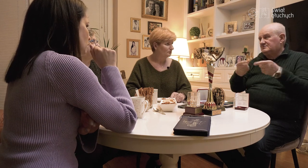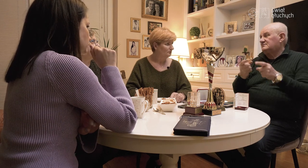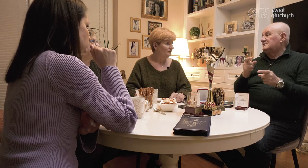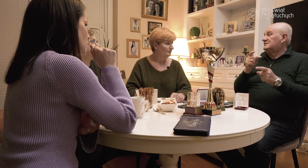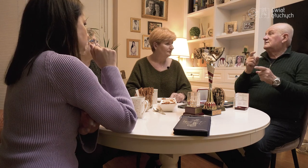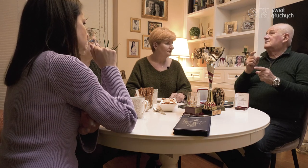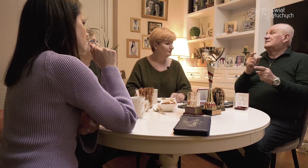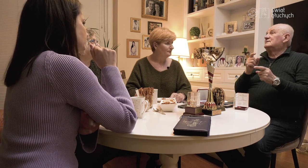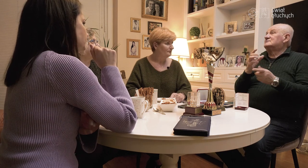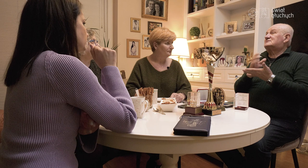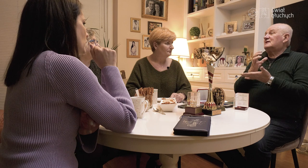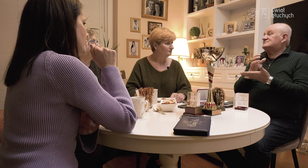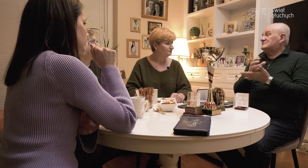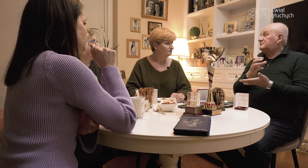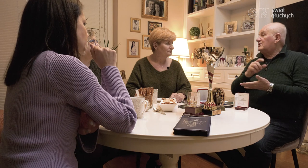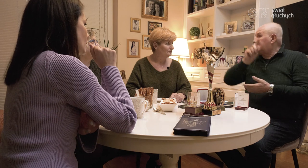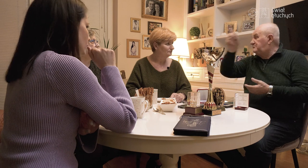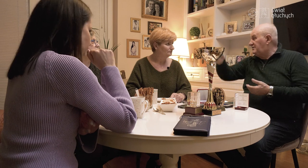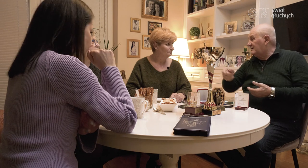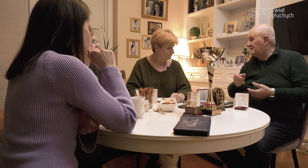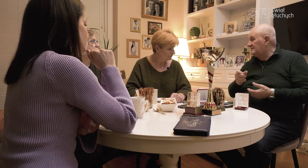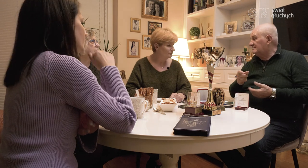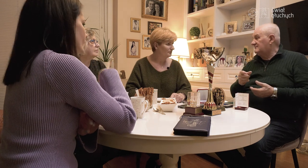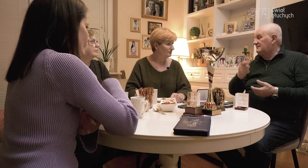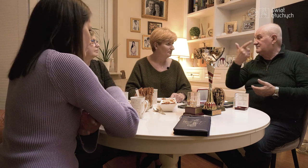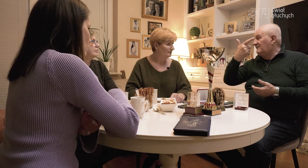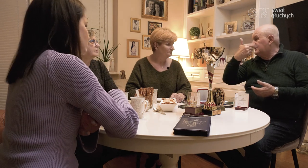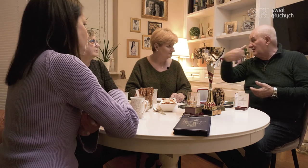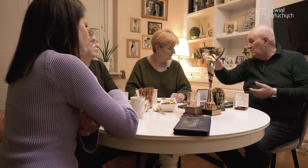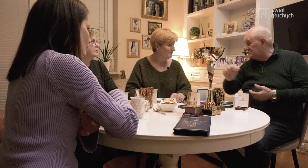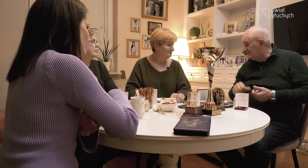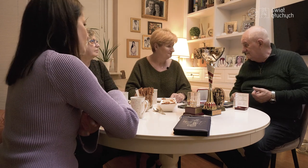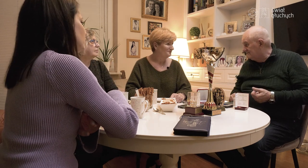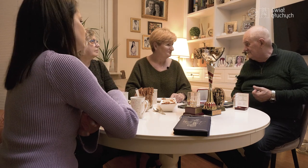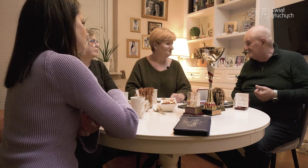we went to Szklarska Poręba, for two weeks.